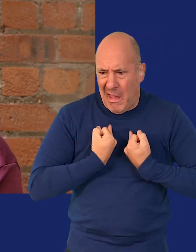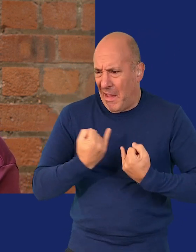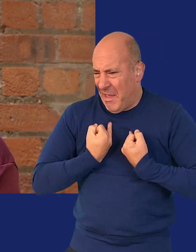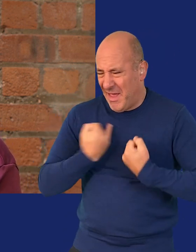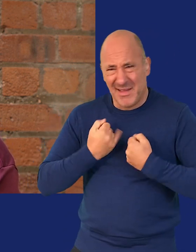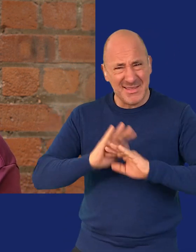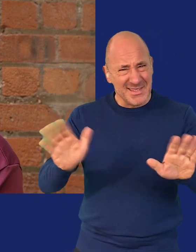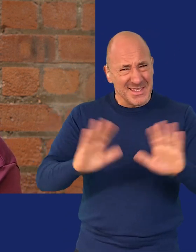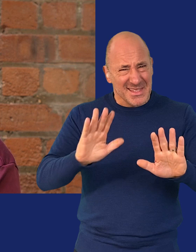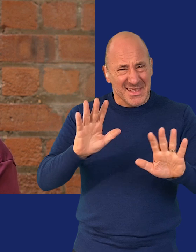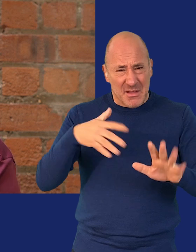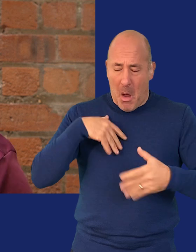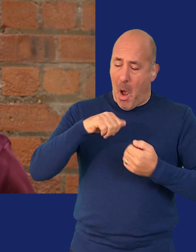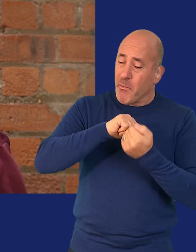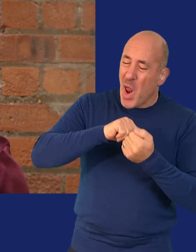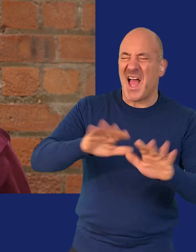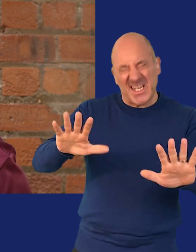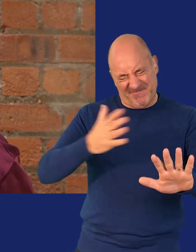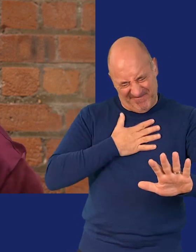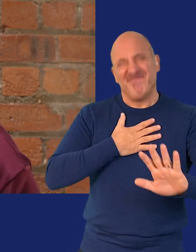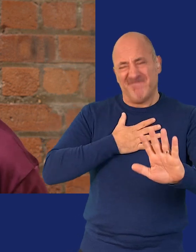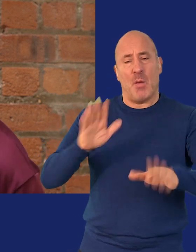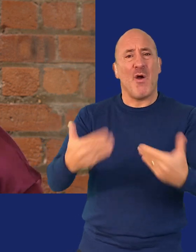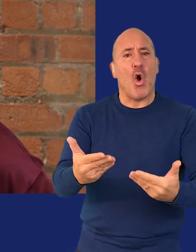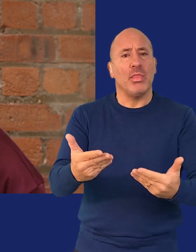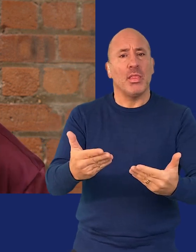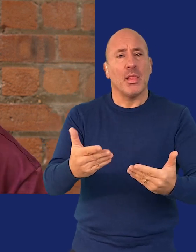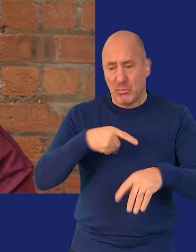and your, kind of, guilt, almost.